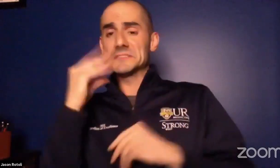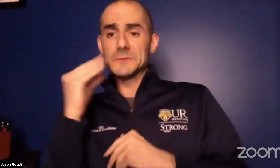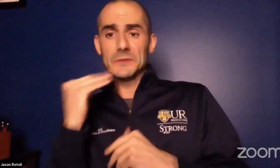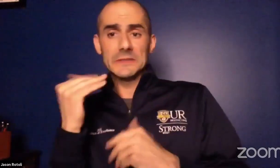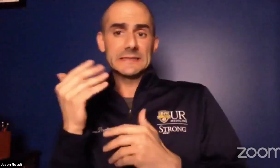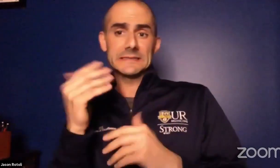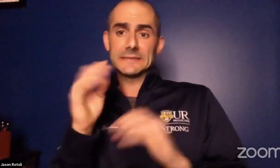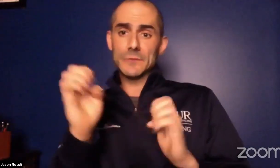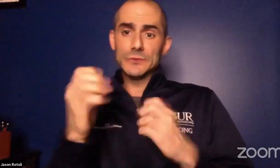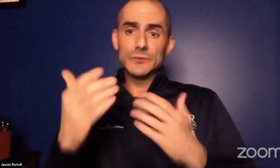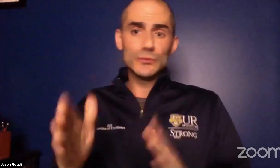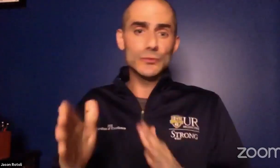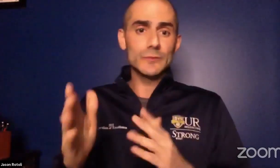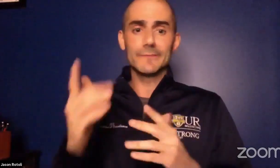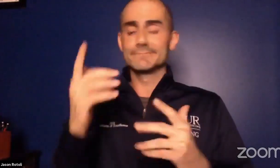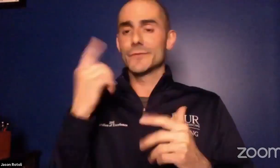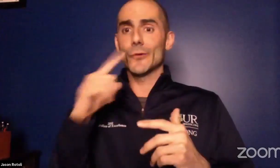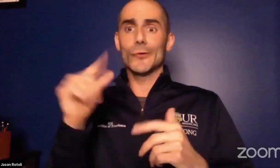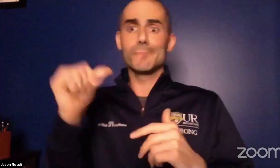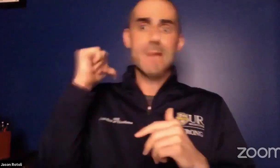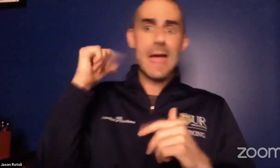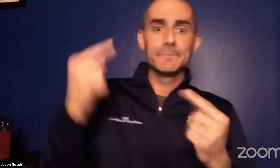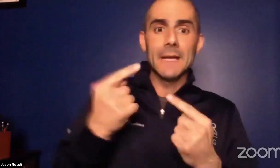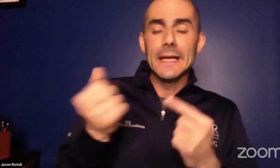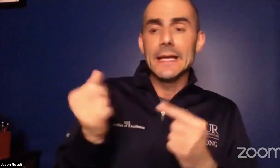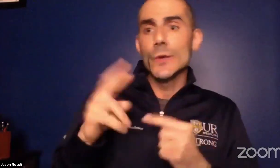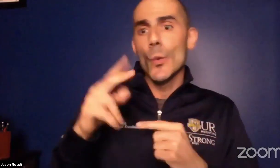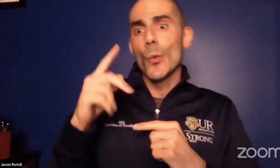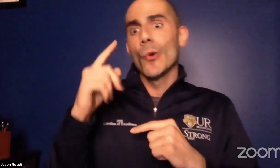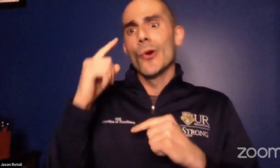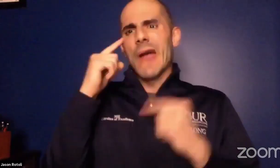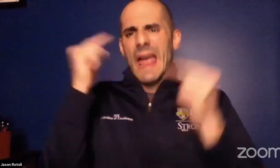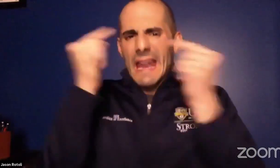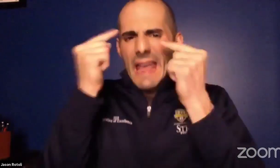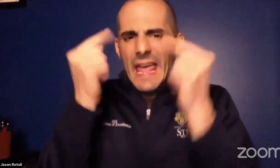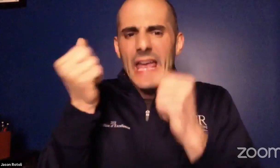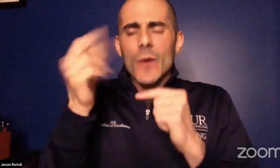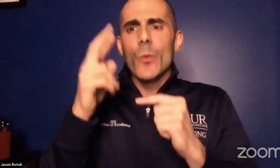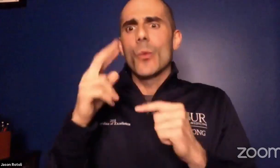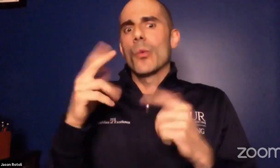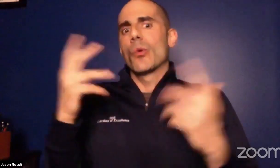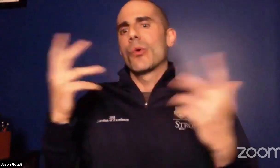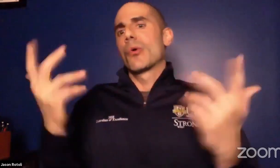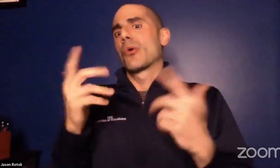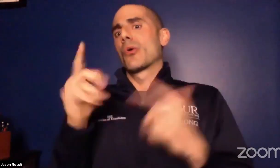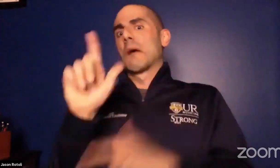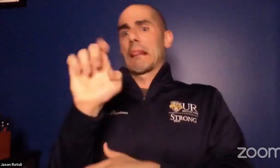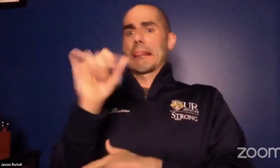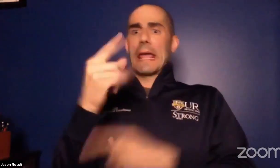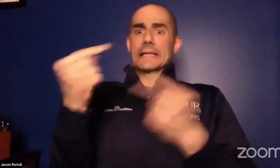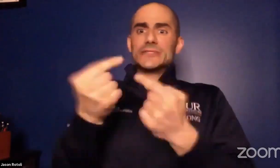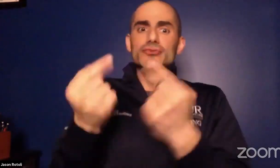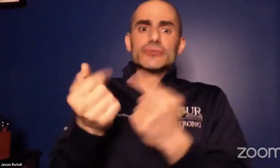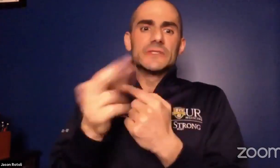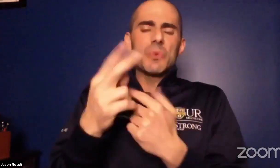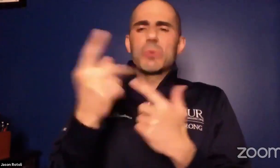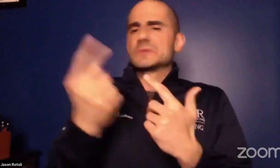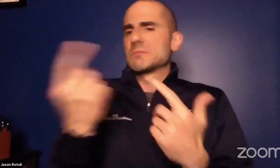Another common reason is at the time having a fever. And the last most common reason is having a headache or migraine